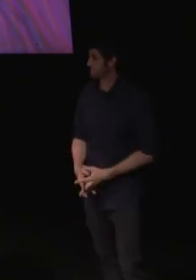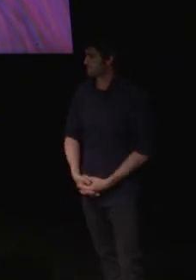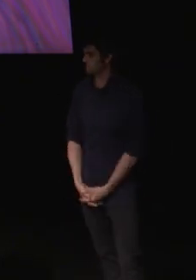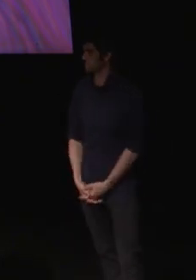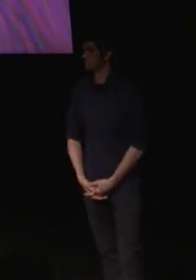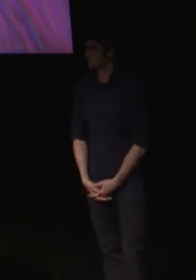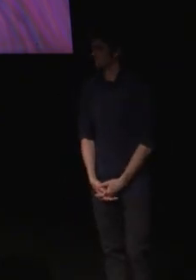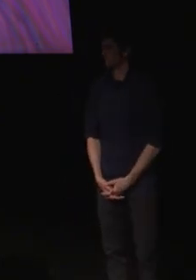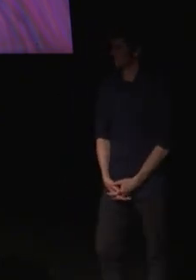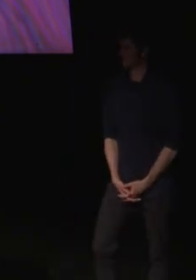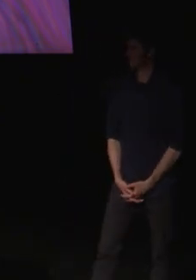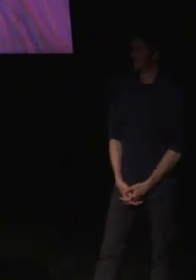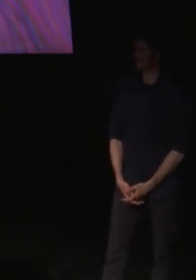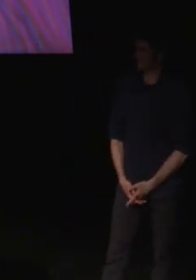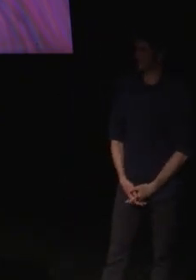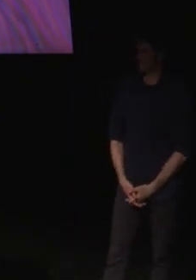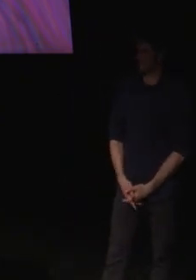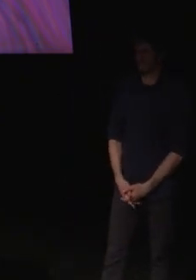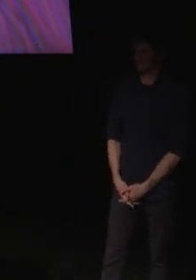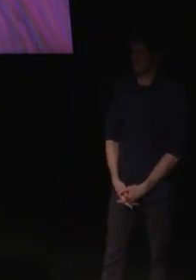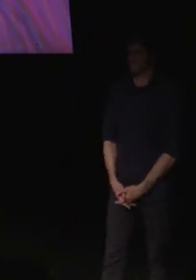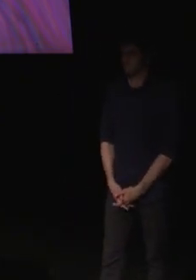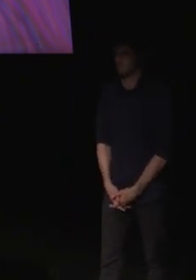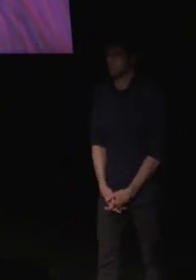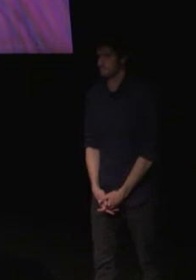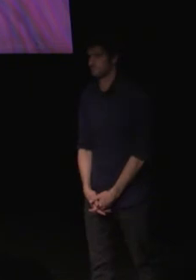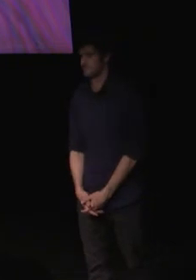So everyone remember the video? That's my risky...